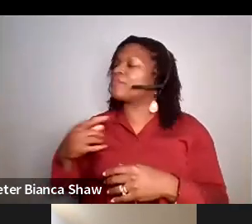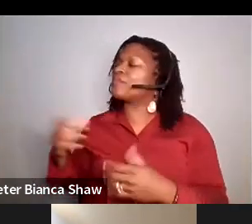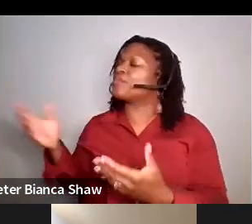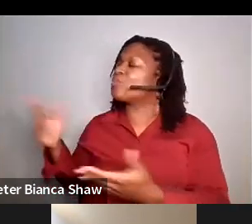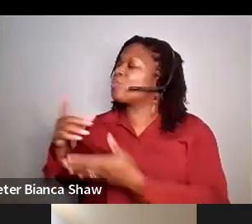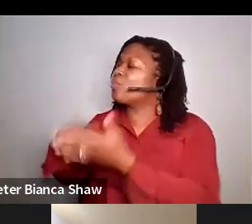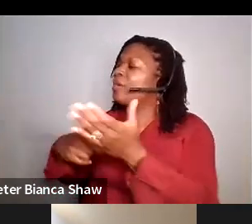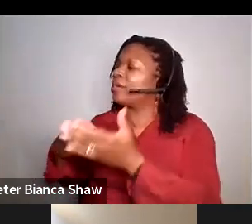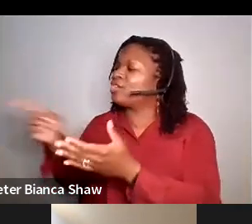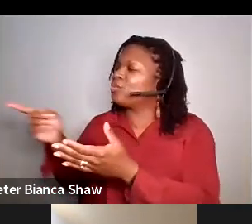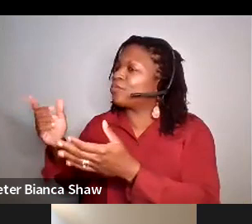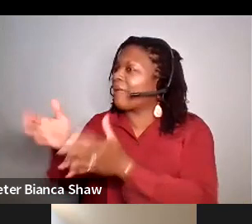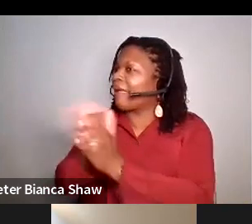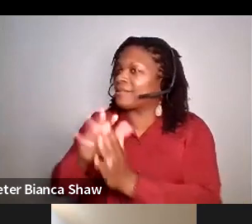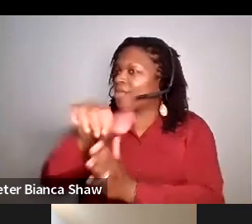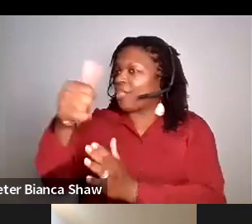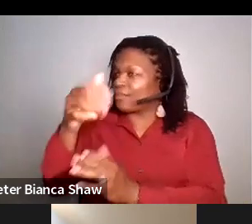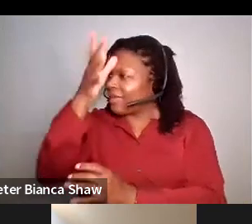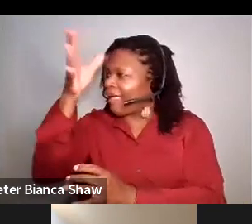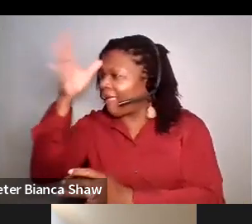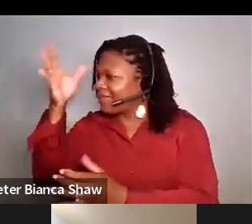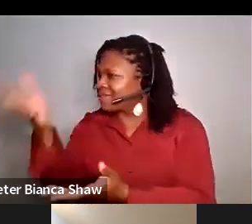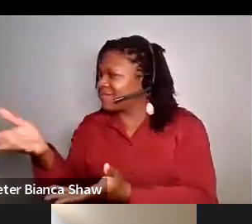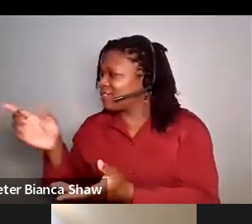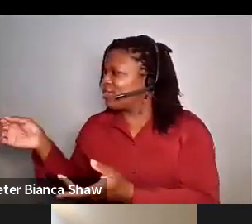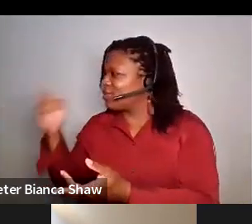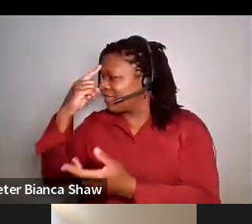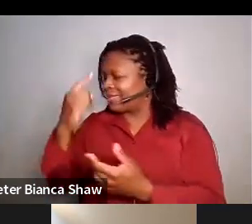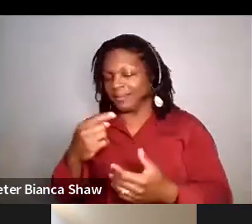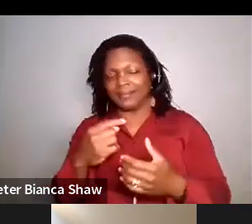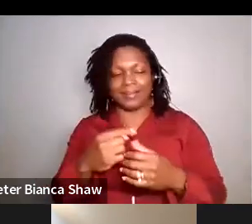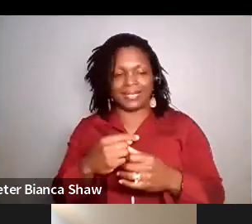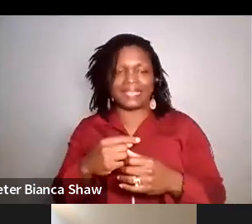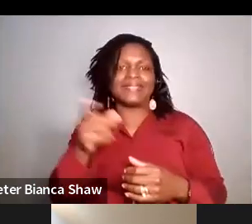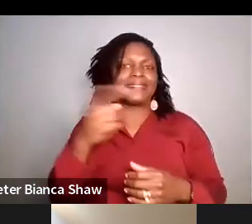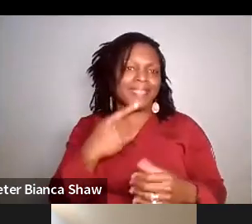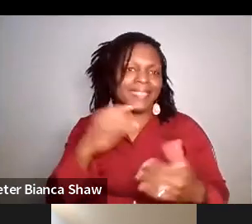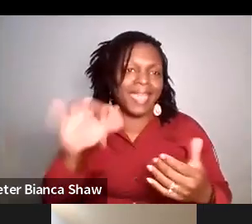And it. And it was this question because he talked about how Okay, so you're hanging out with other dads.